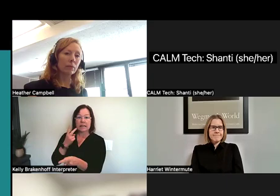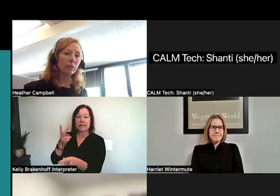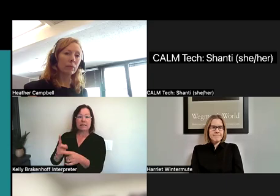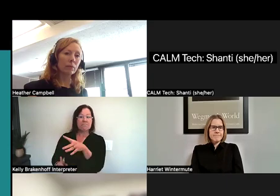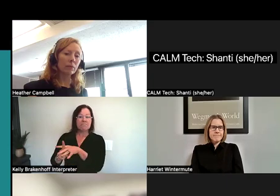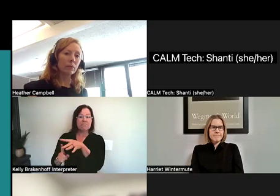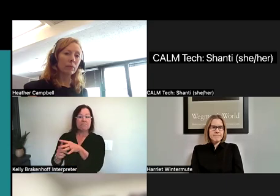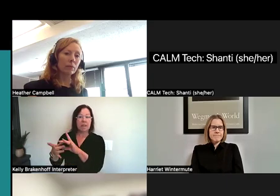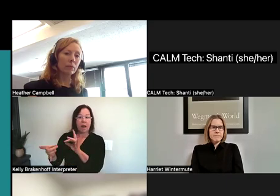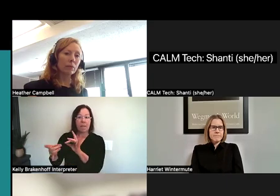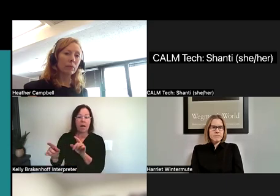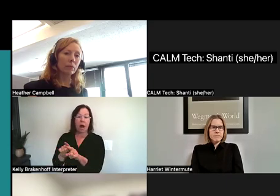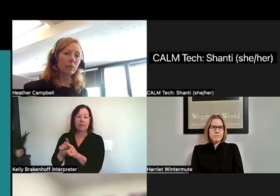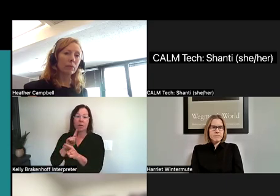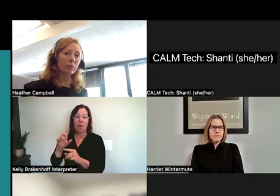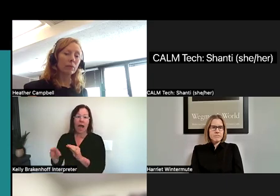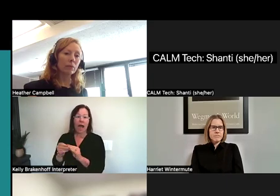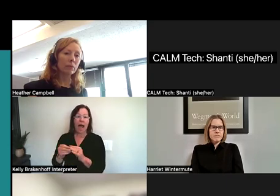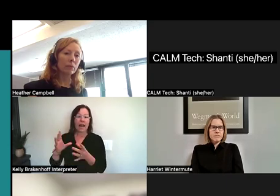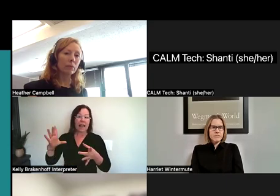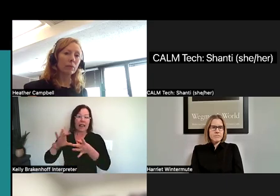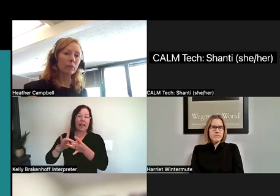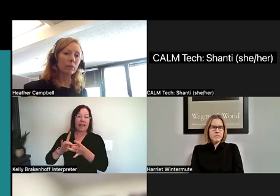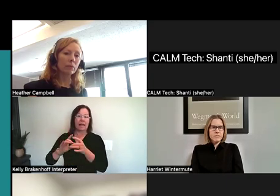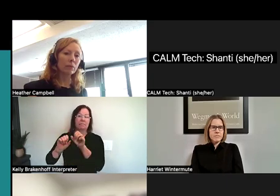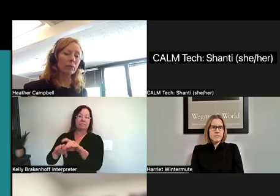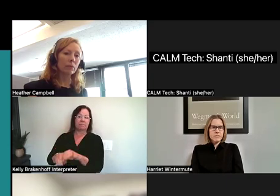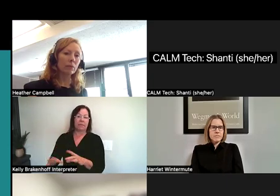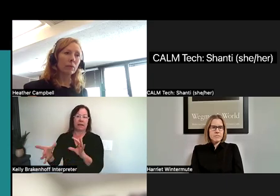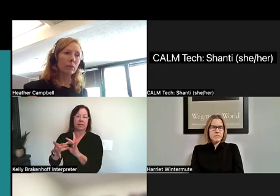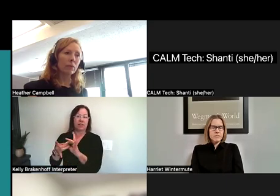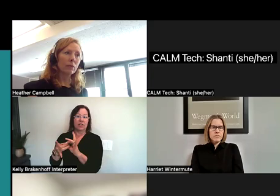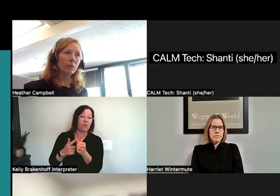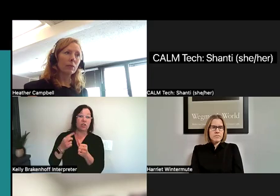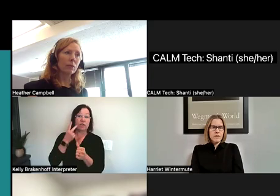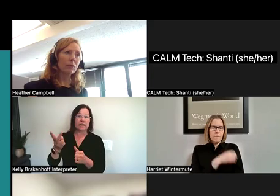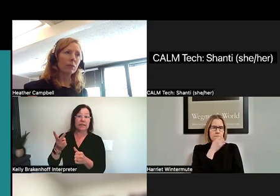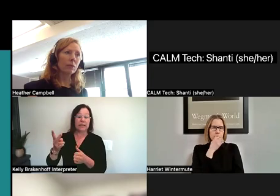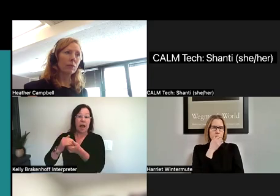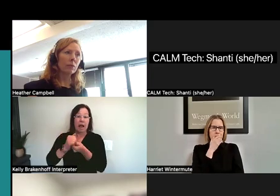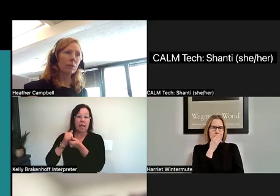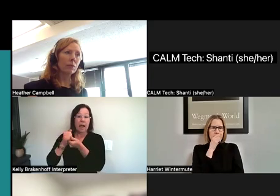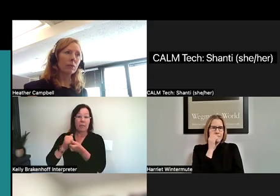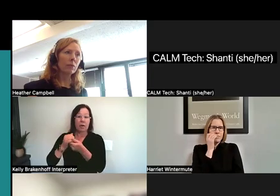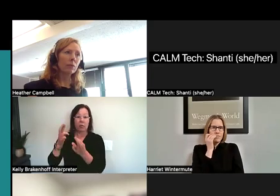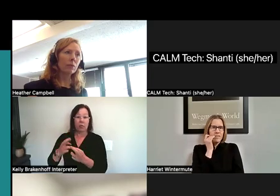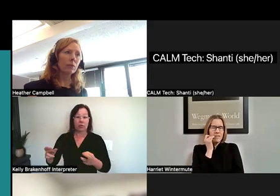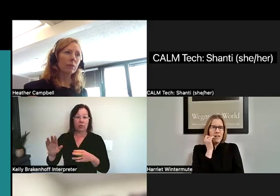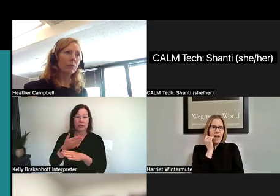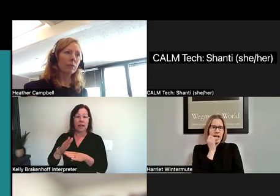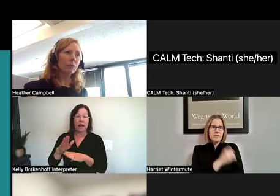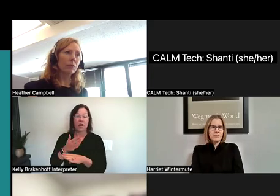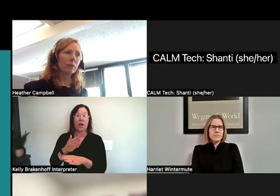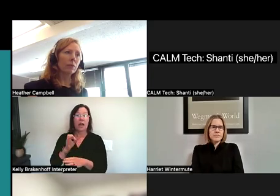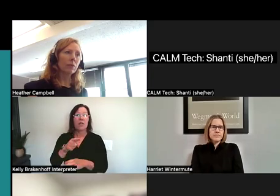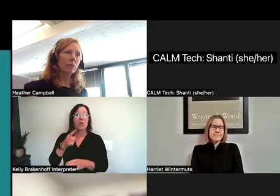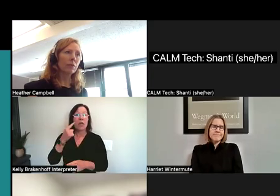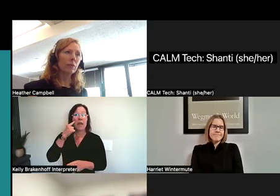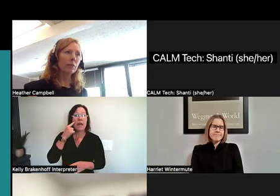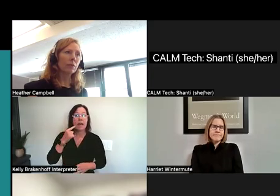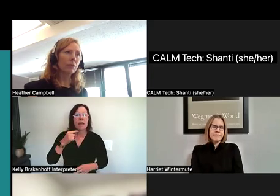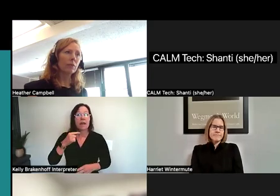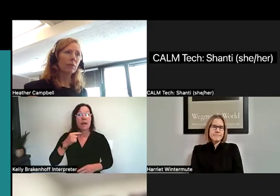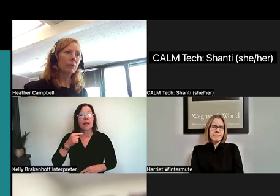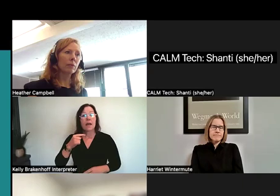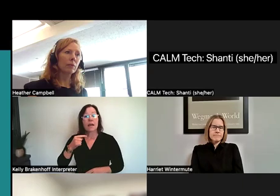also be loading links in the chat. If you think of related readings,